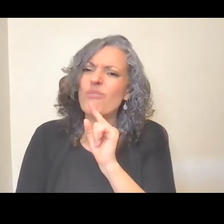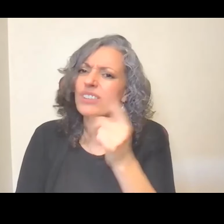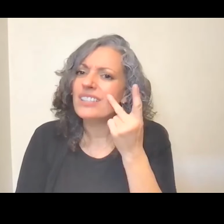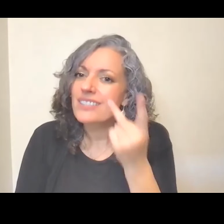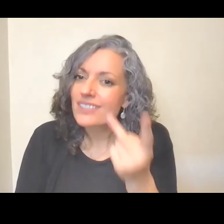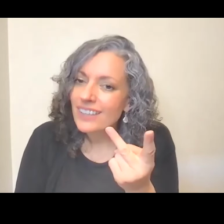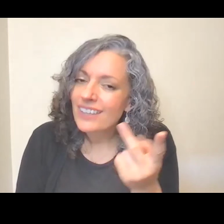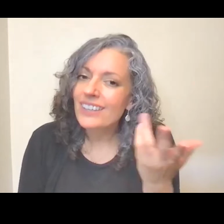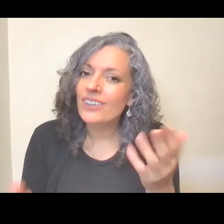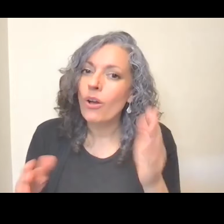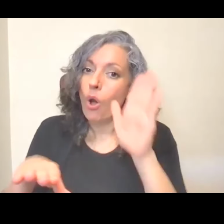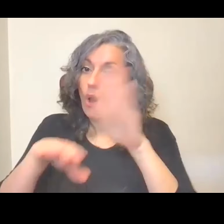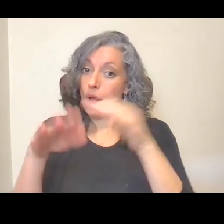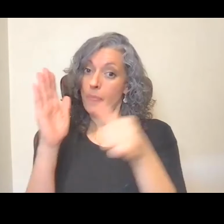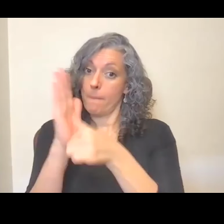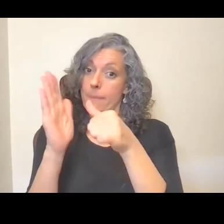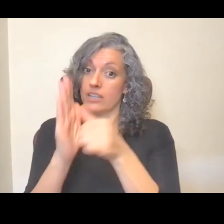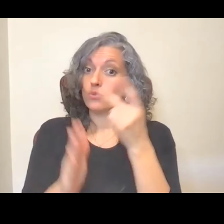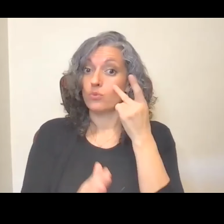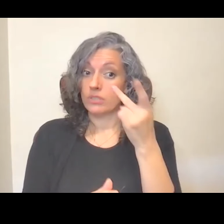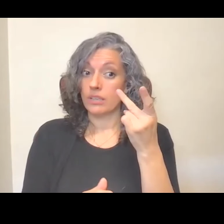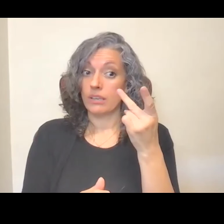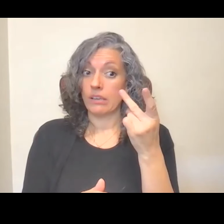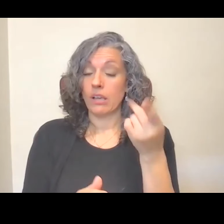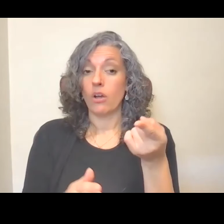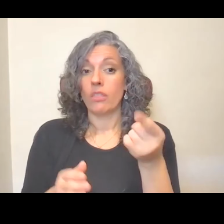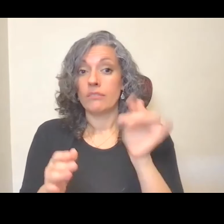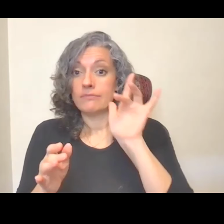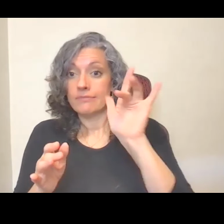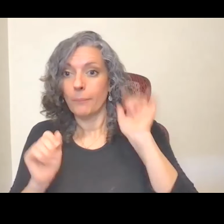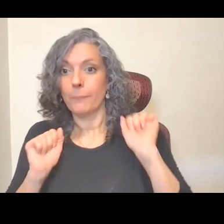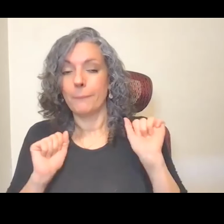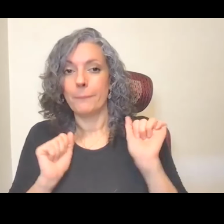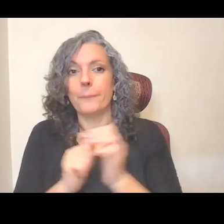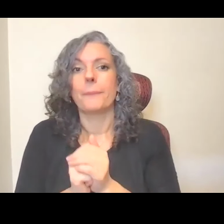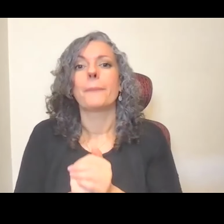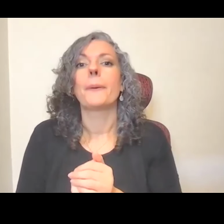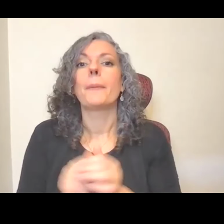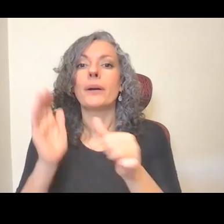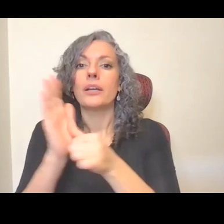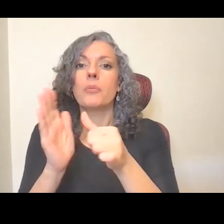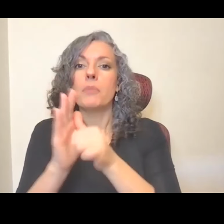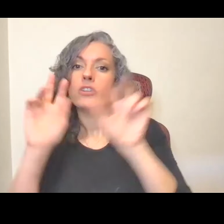page you only see it in the browser tab, but page that title is really important for screen